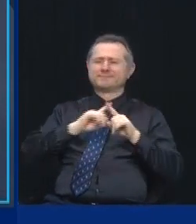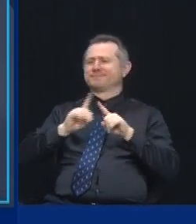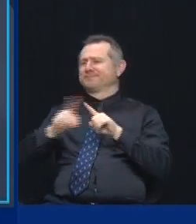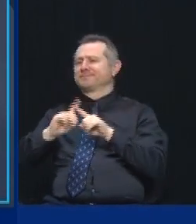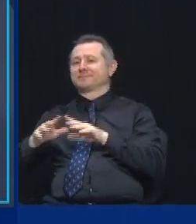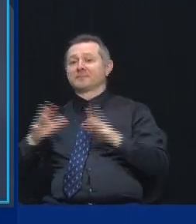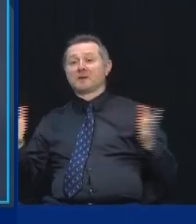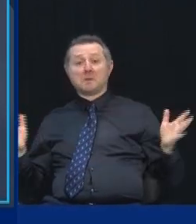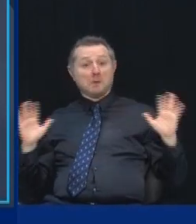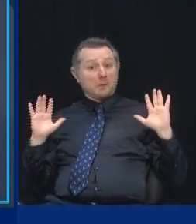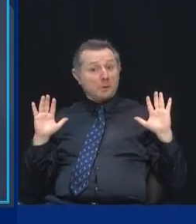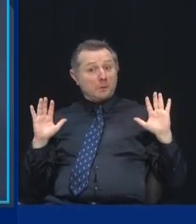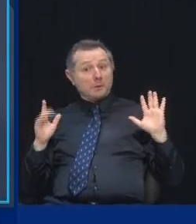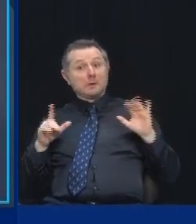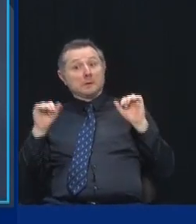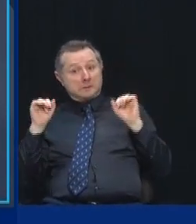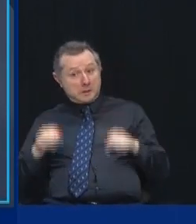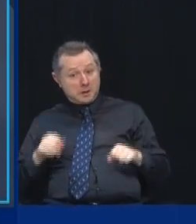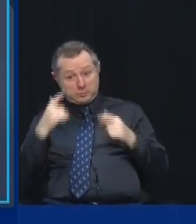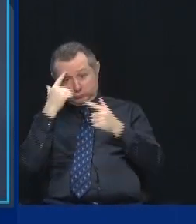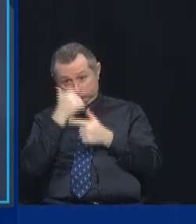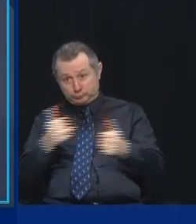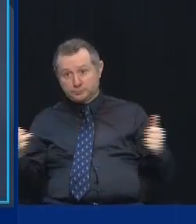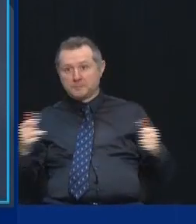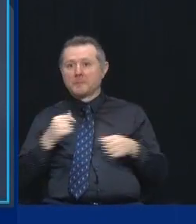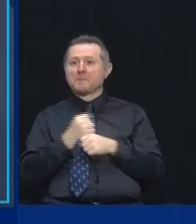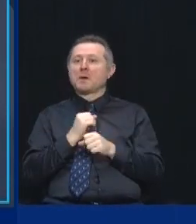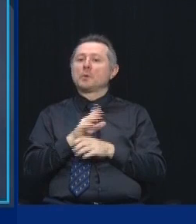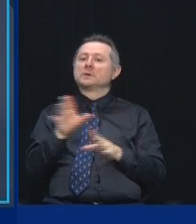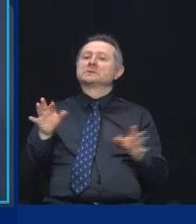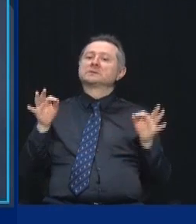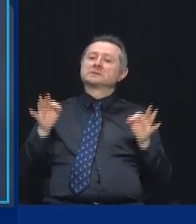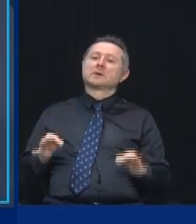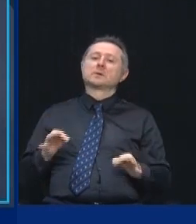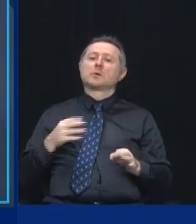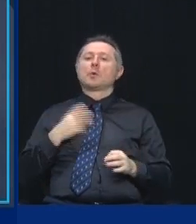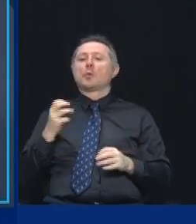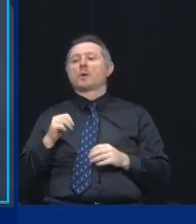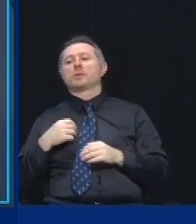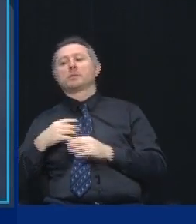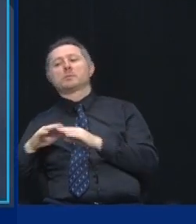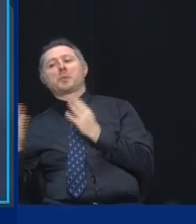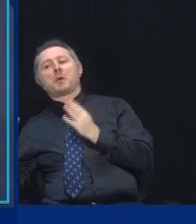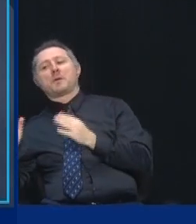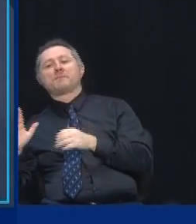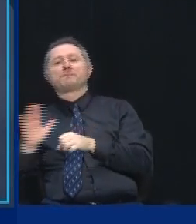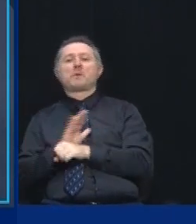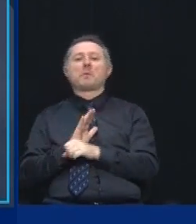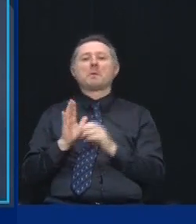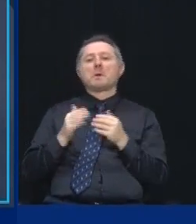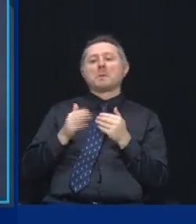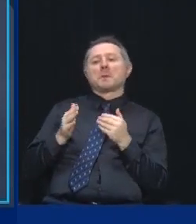OF THOSE ACTIVITIES. SO, MUSEUMS, THEATERS, BROADWAY, RETAIL, SHOPS.